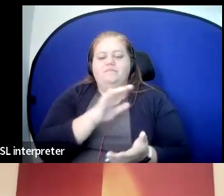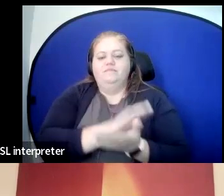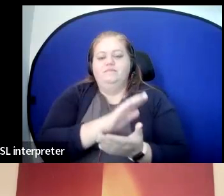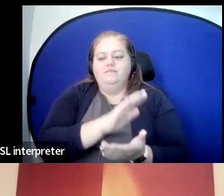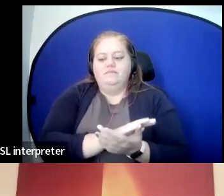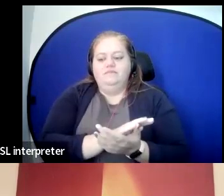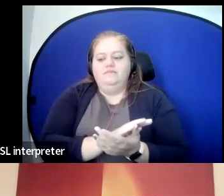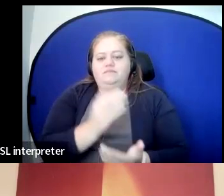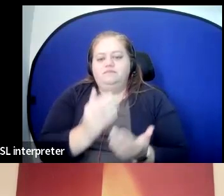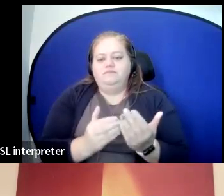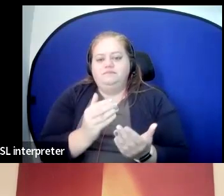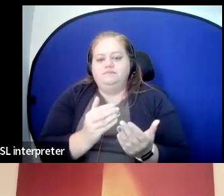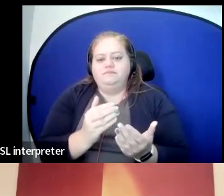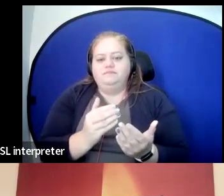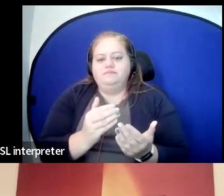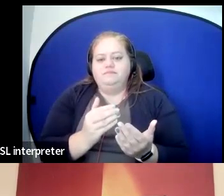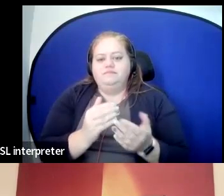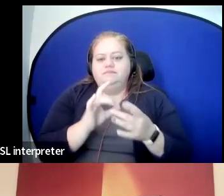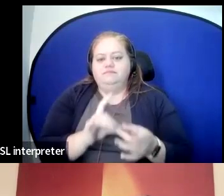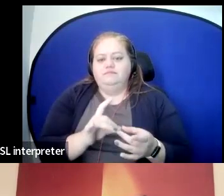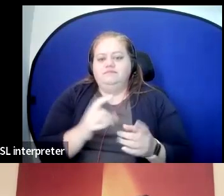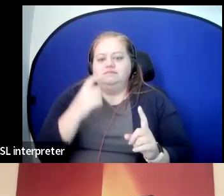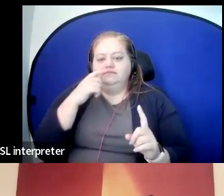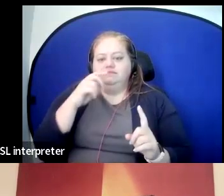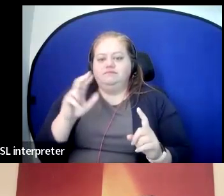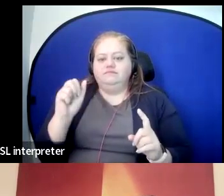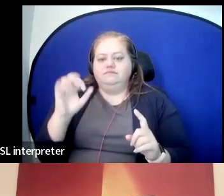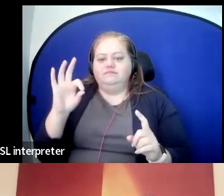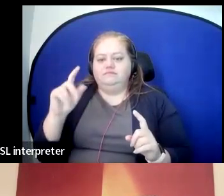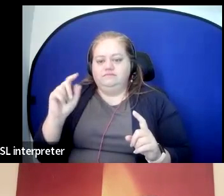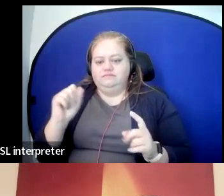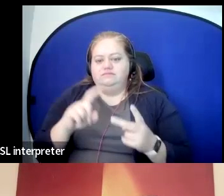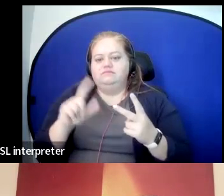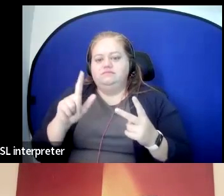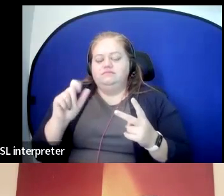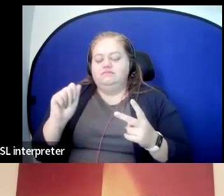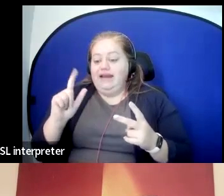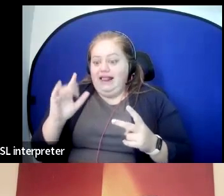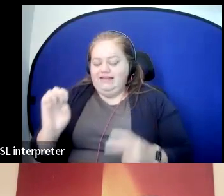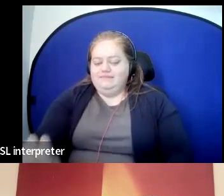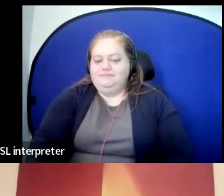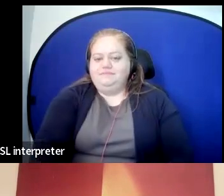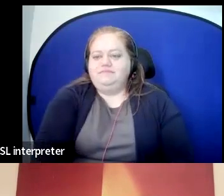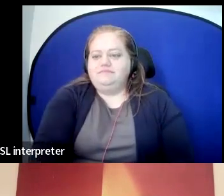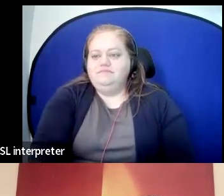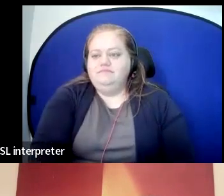might be particularly relevant for Raafat and Allie's tool. But don't let me make any assumptions.